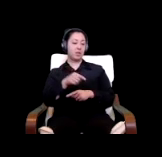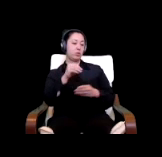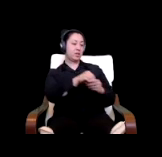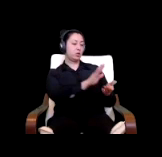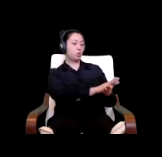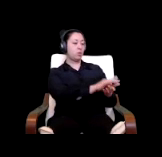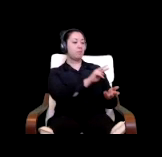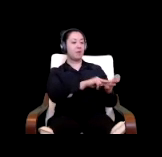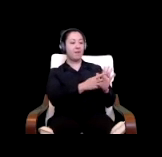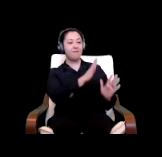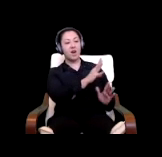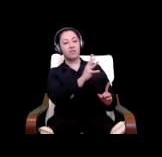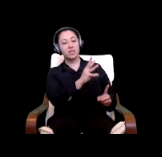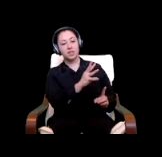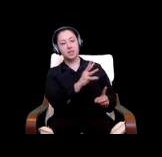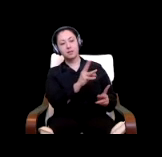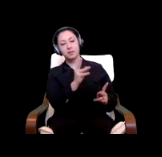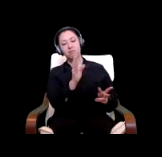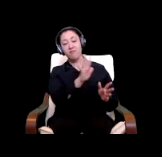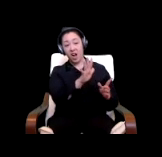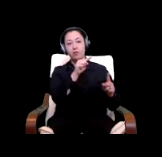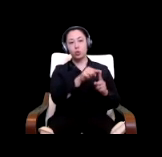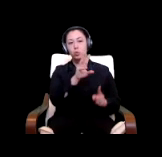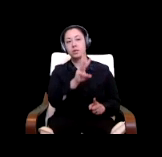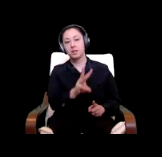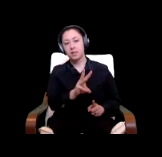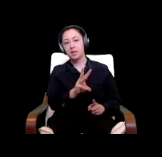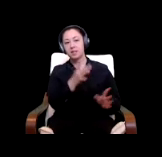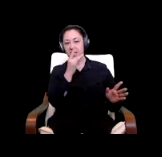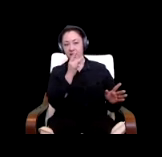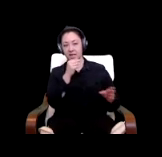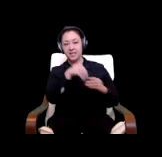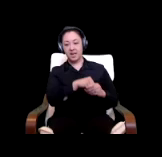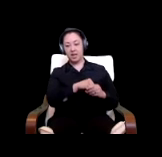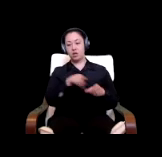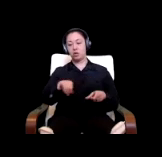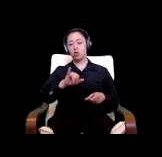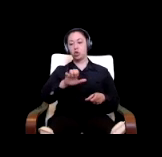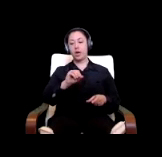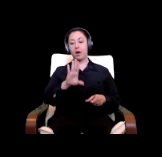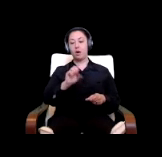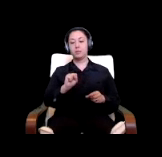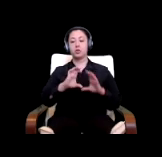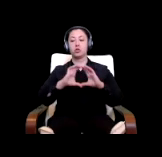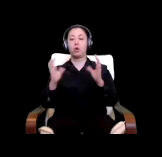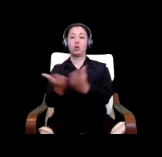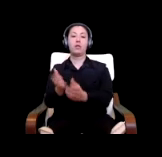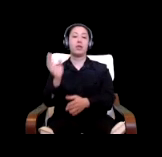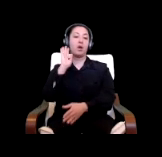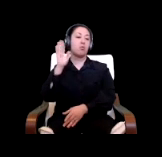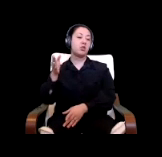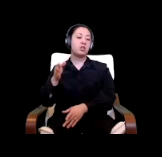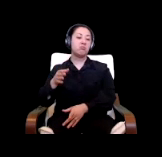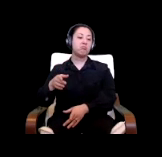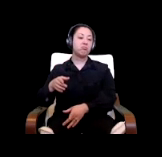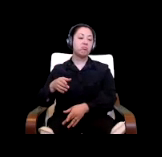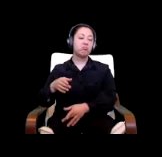classroom who were in Jacob's circle. They would go around and do -- they would eat lunch